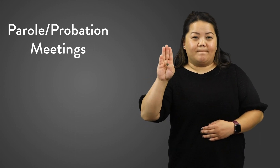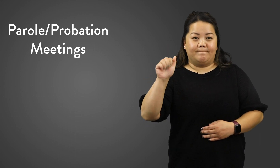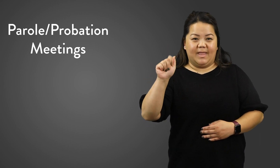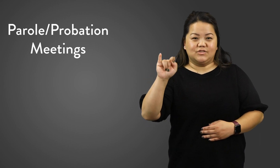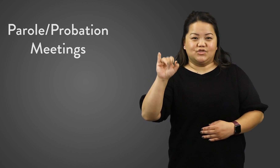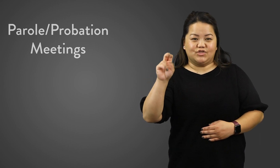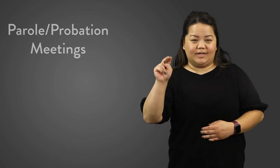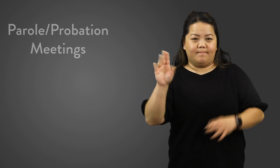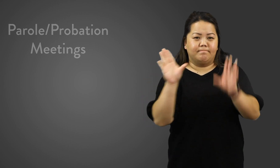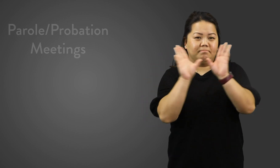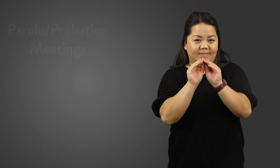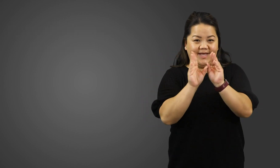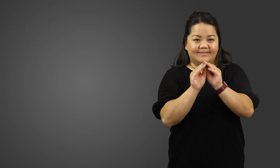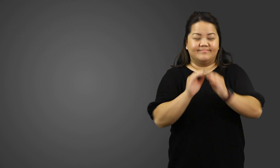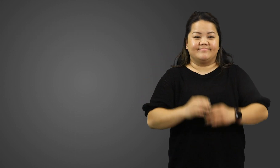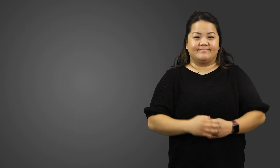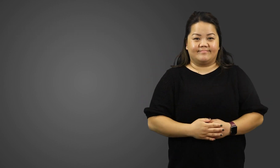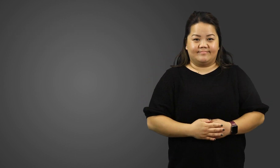Parole/Probation meetings: